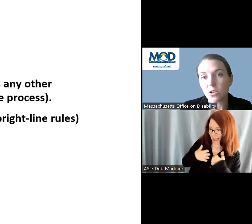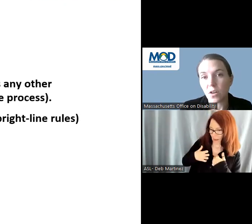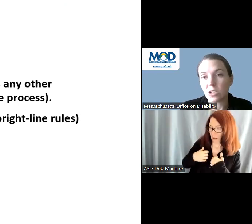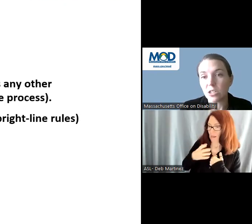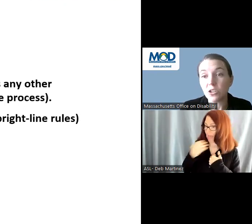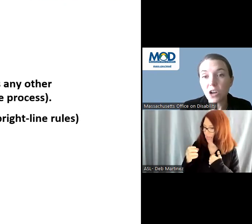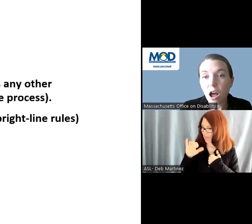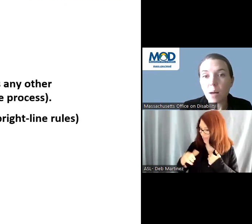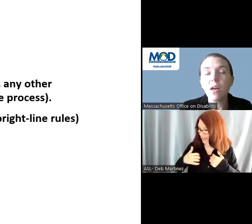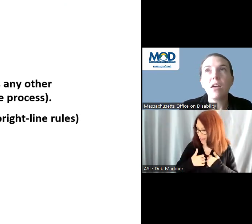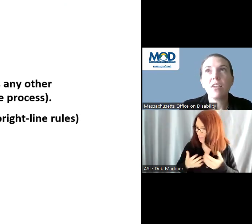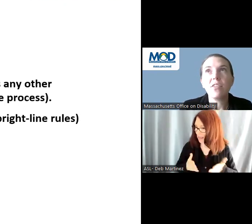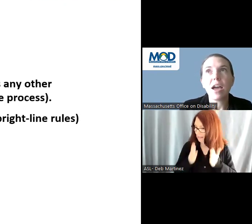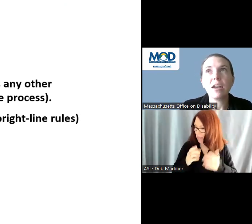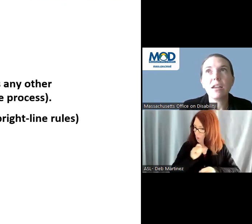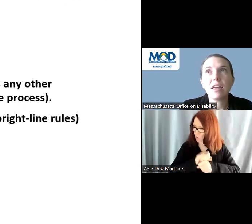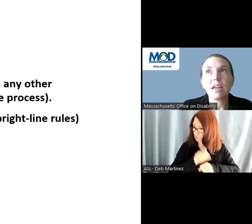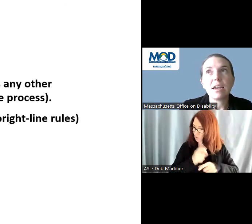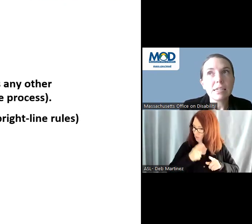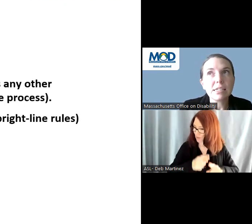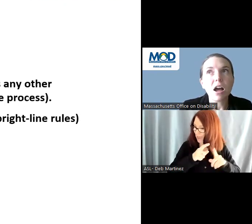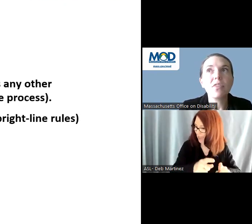essential functions of the job then it is on the